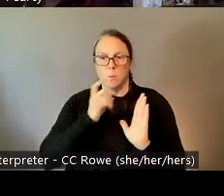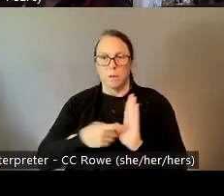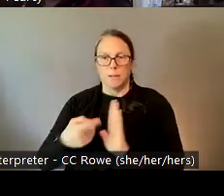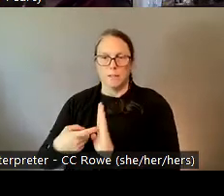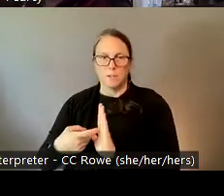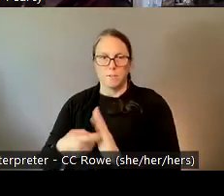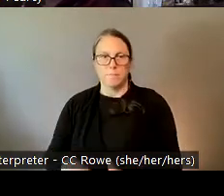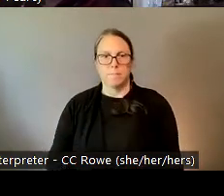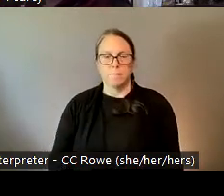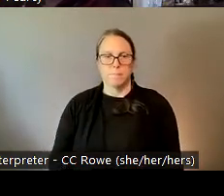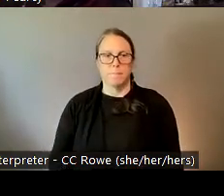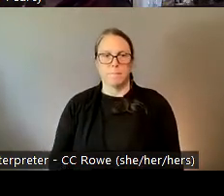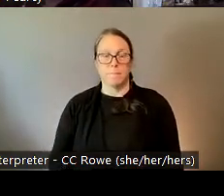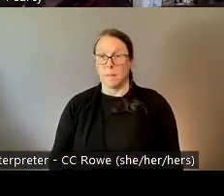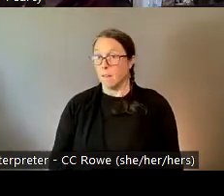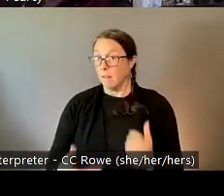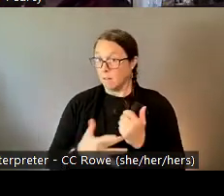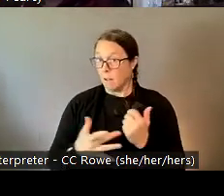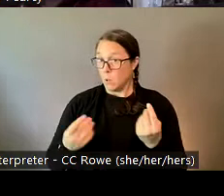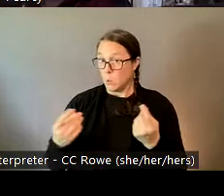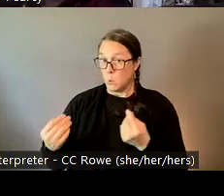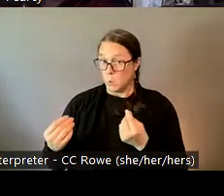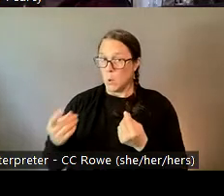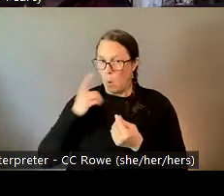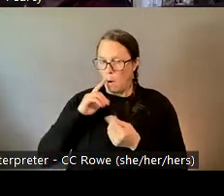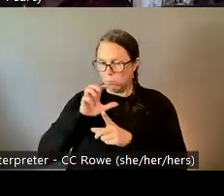This is a technology that recognizes text within a digital image.